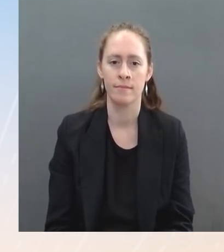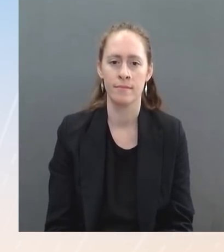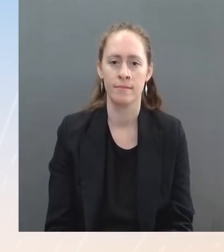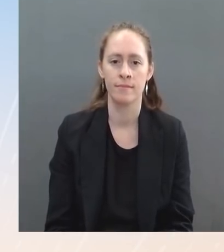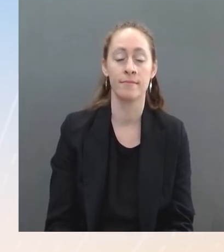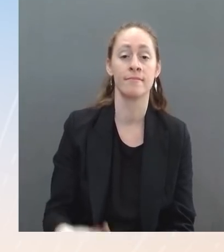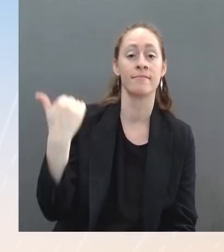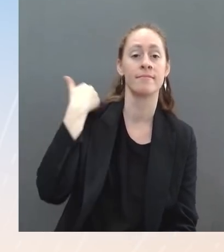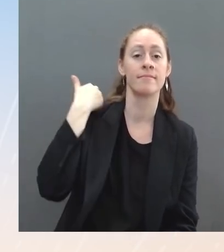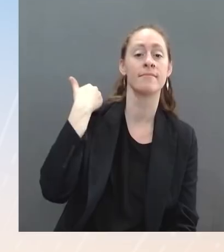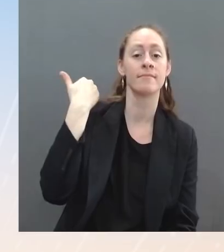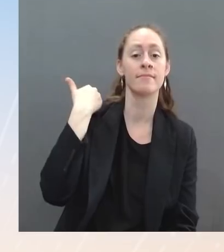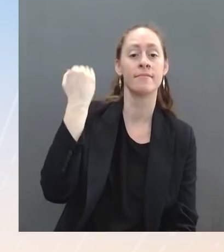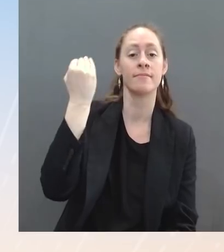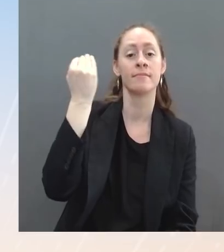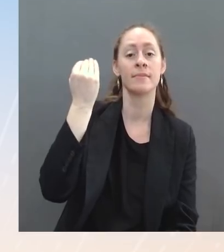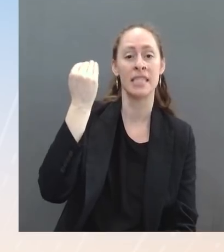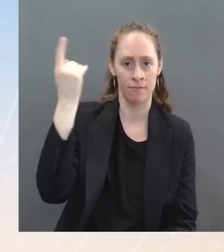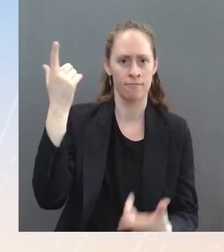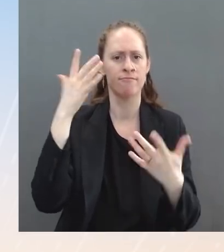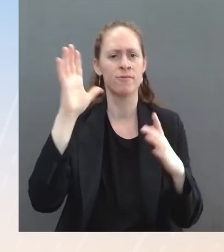before going into that and in the period since.